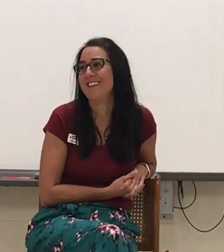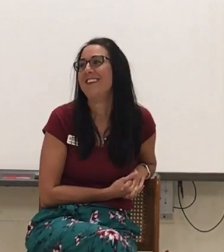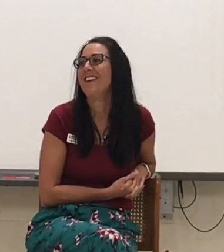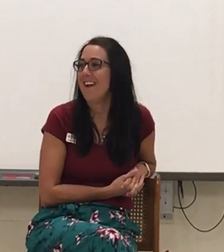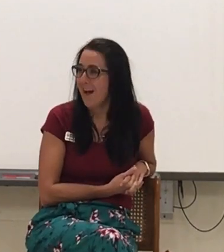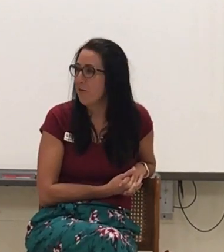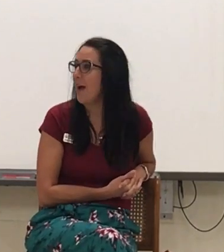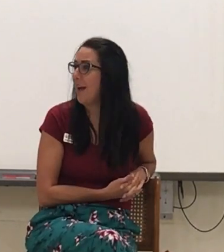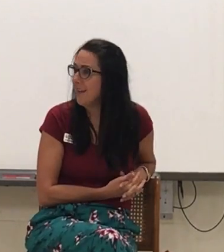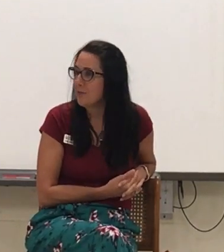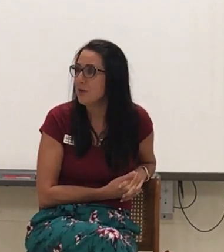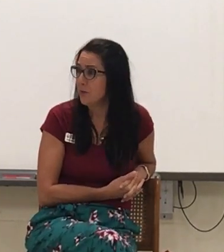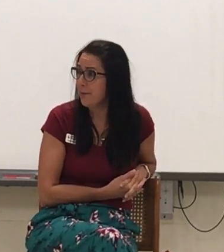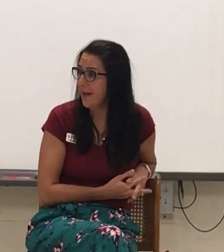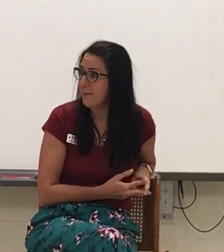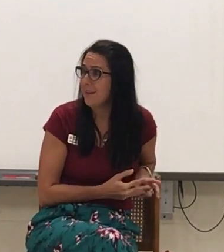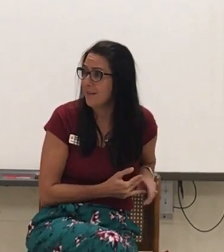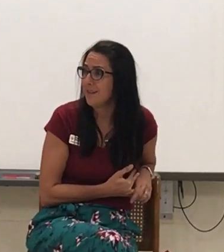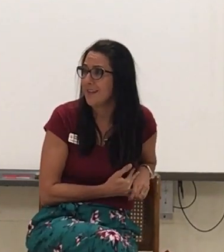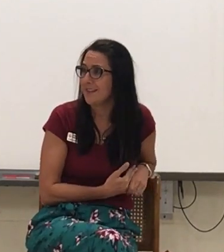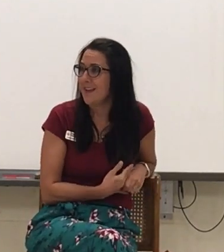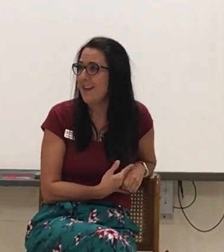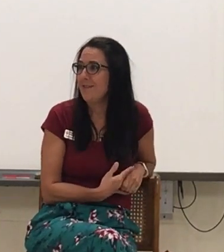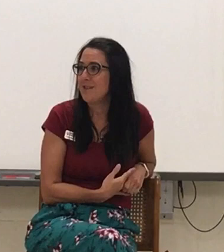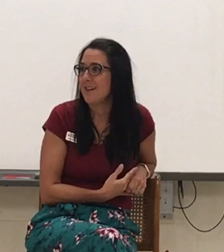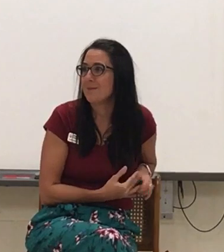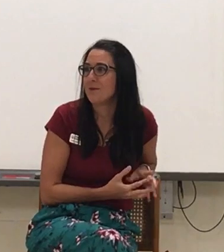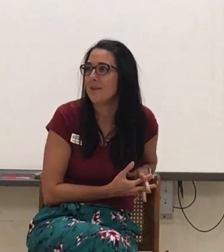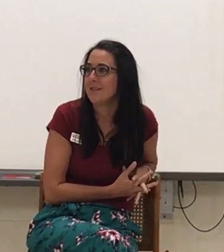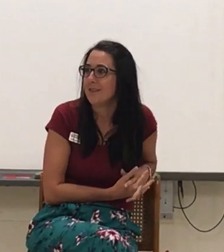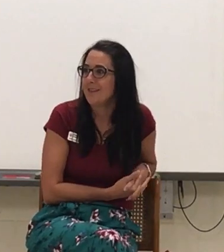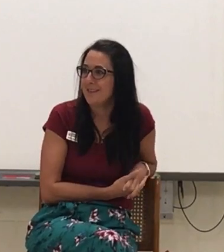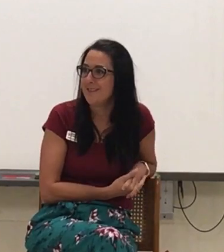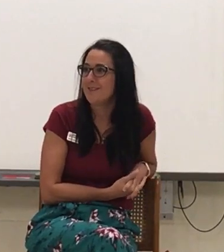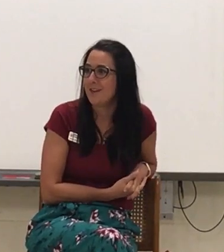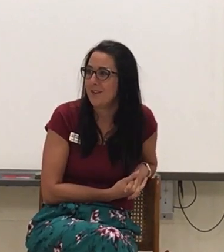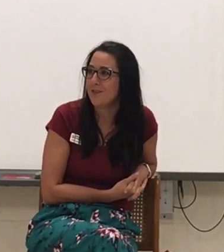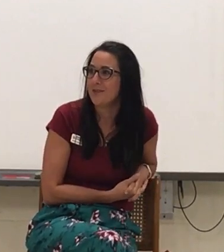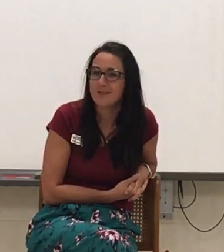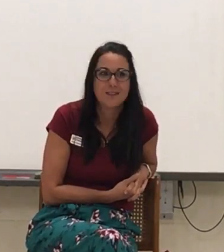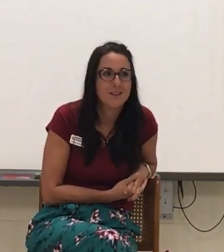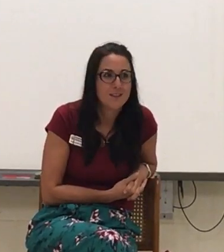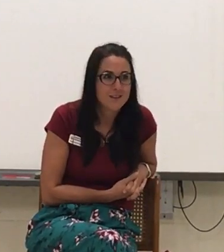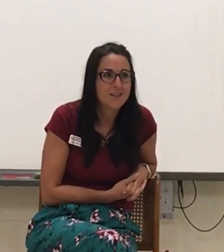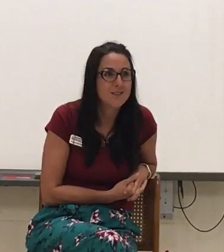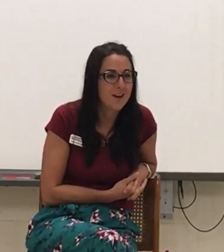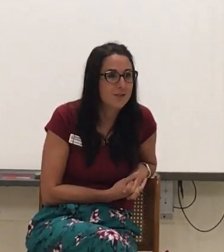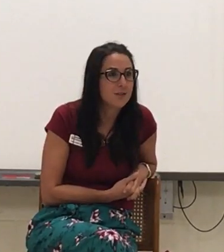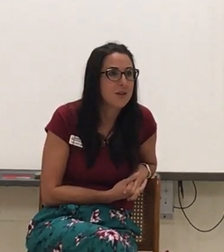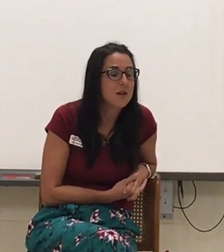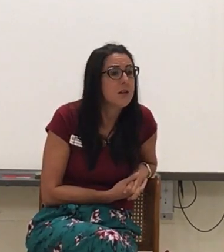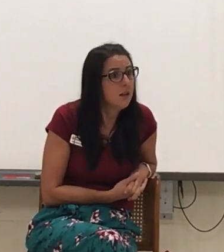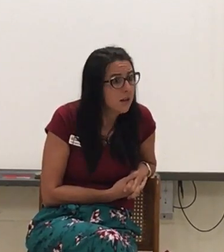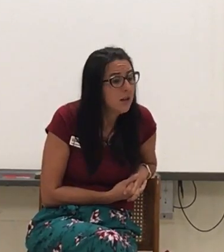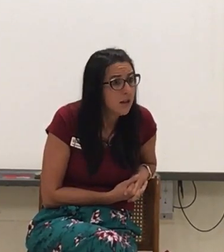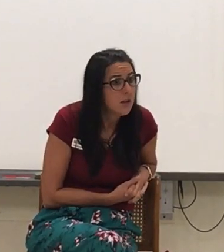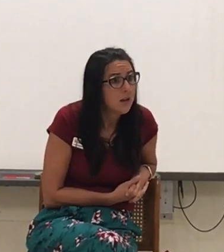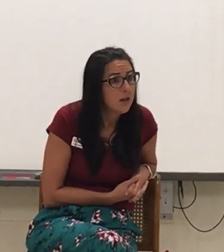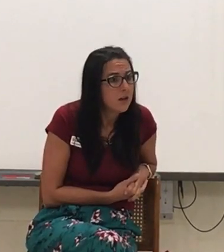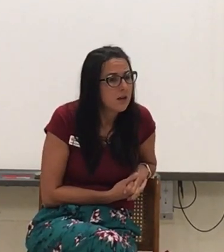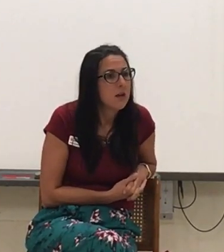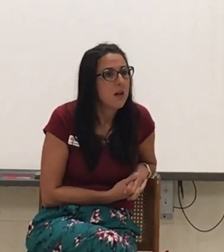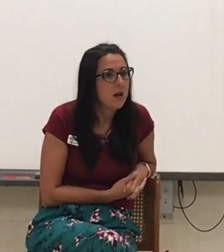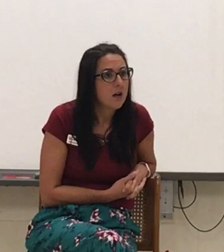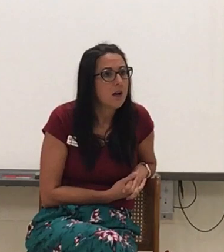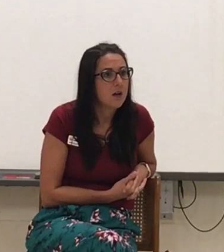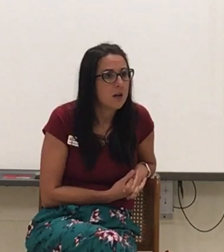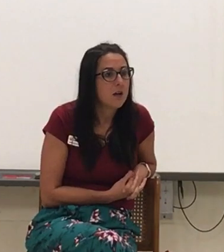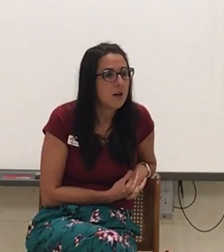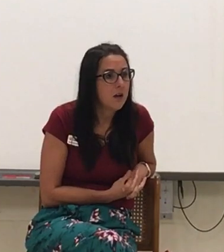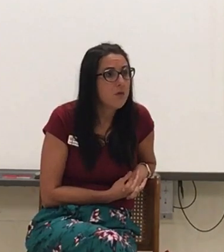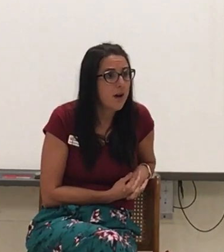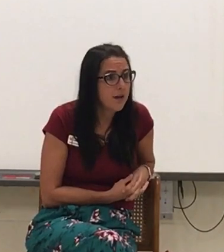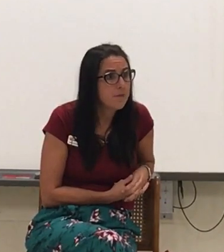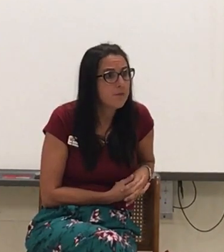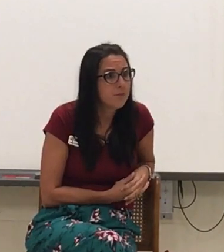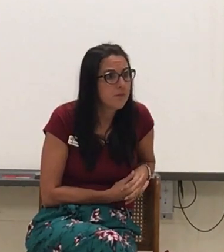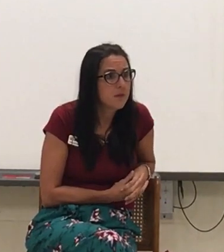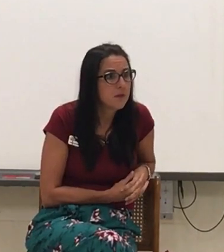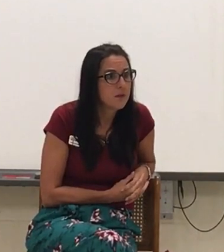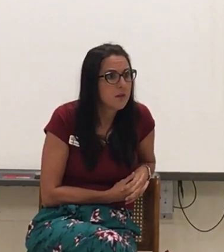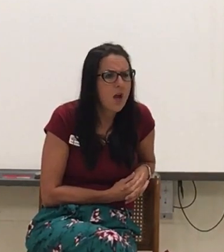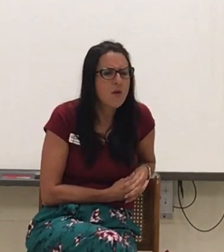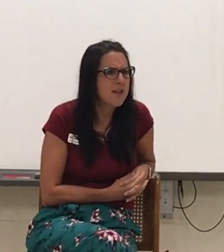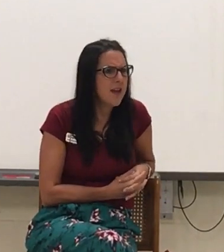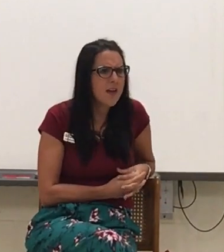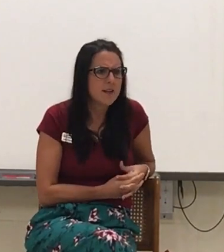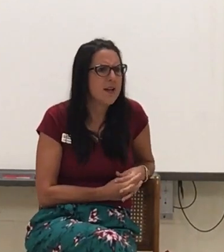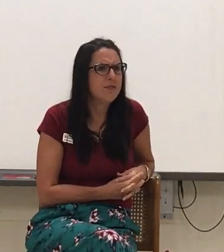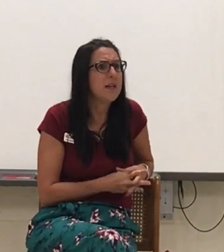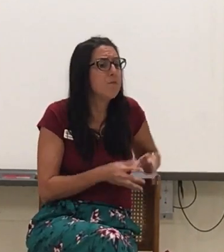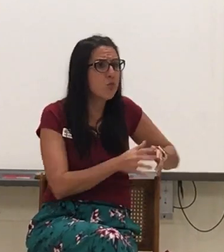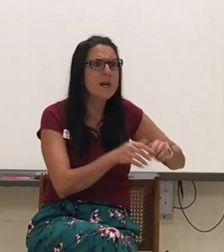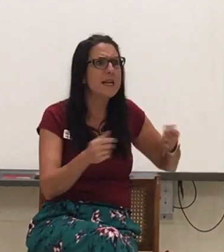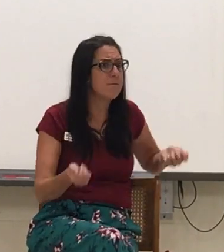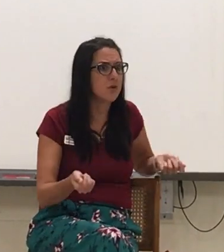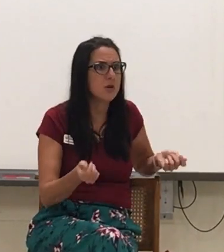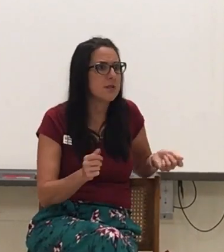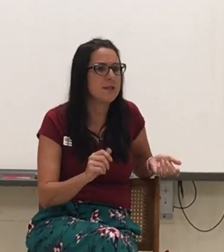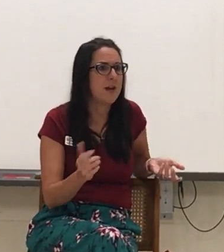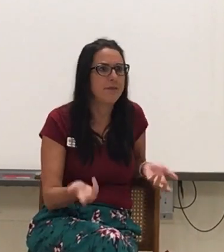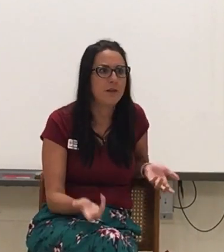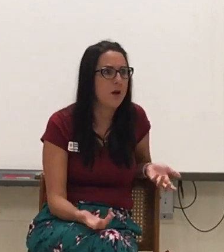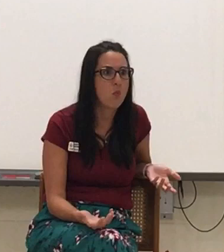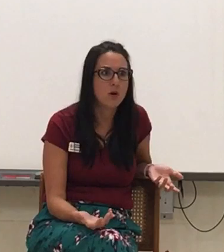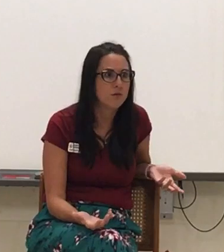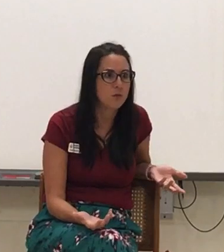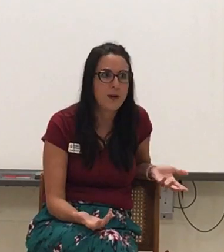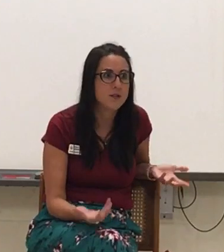okay when you were a baby like reading books is definitely a wonderful way to